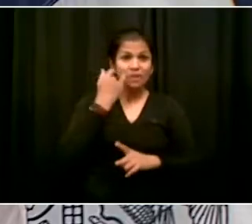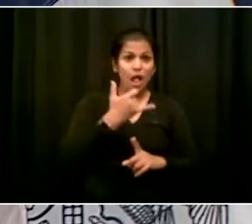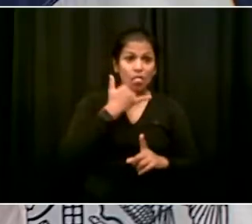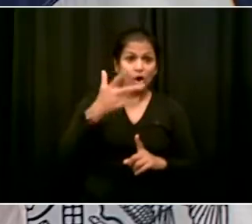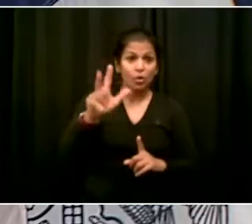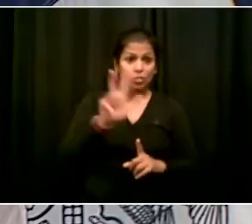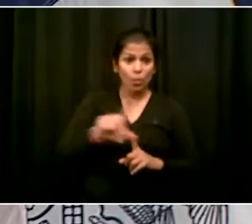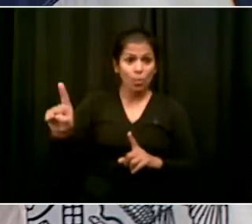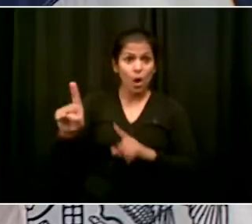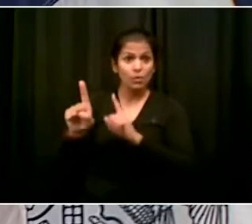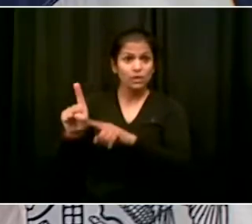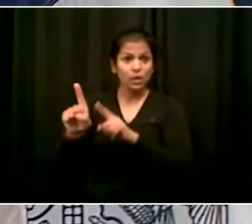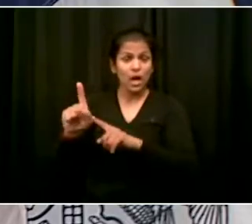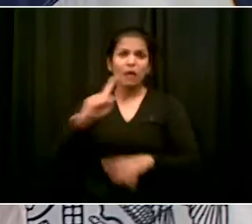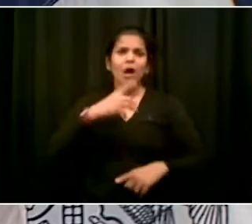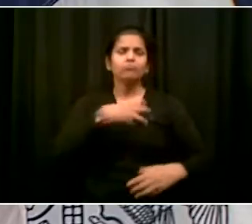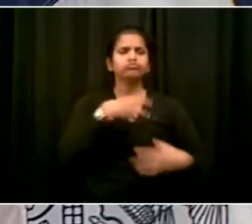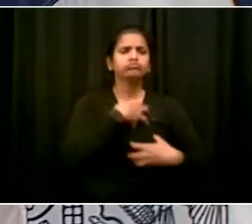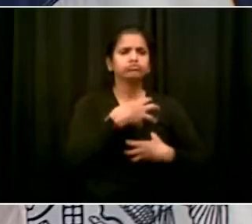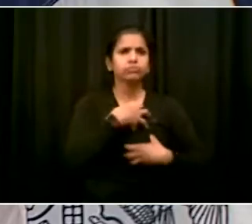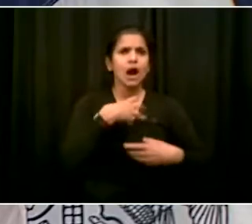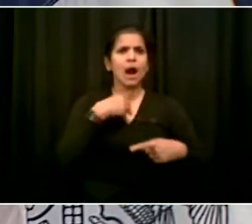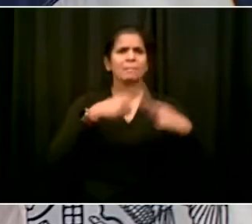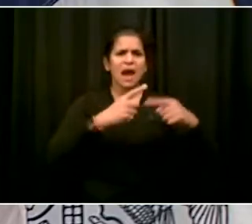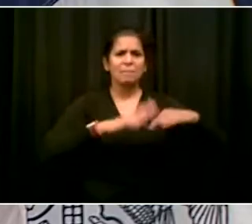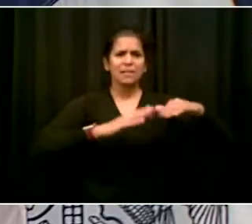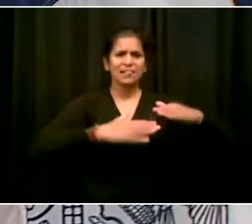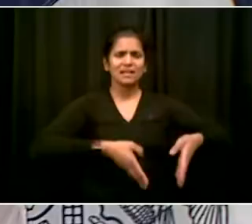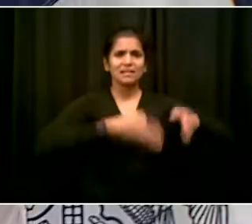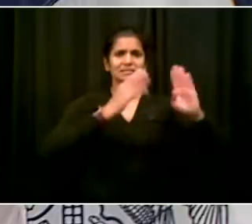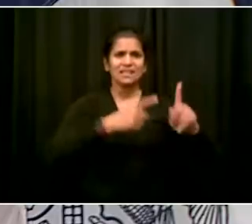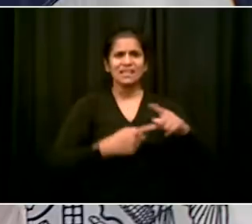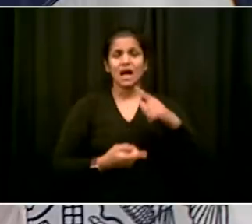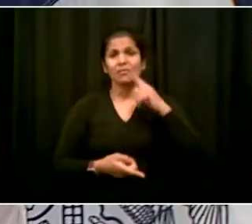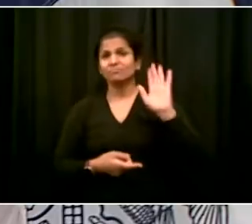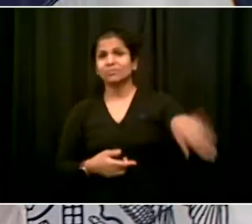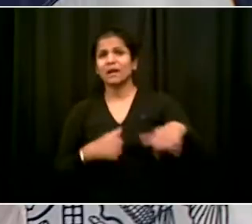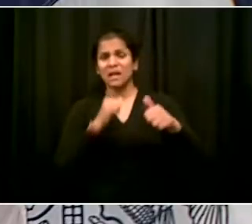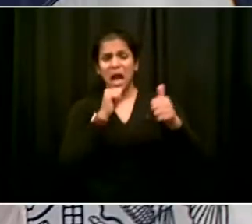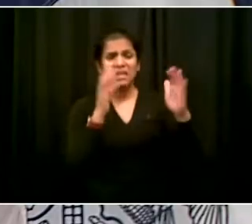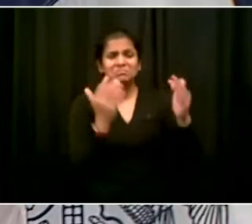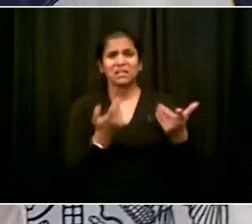BLAMED OR NEVER OCCUCUIRRNGNG . SSIDEBAAR I'V'VE BEEN TOLD FOR YEARS AND I PERSONAL EXPERIENCE WITH THTHIS, WHEN YOU CALL 311 TO FILE